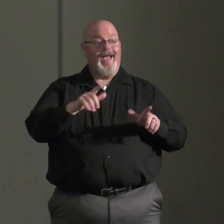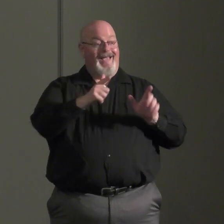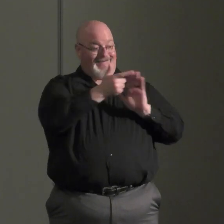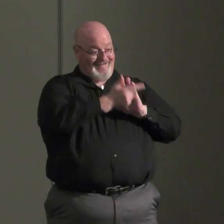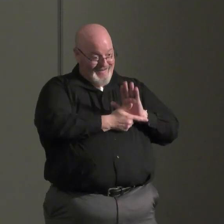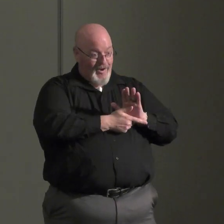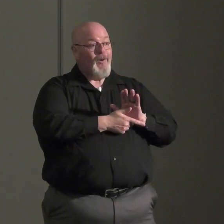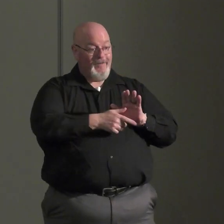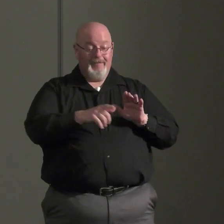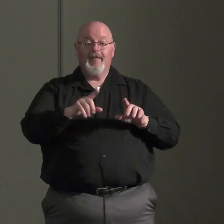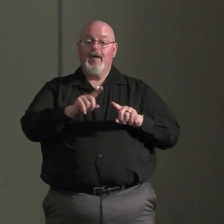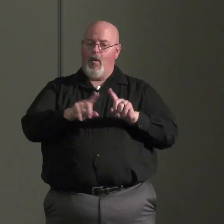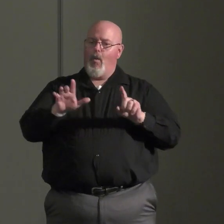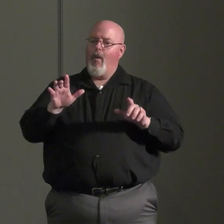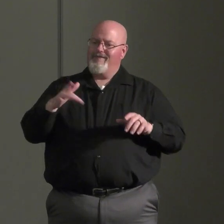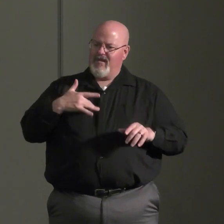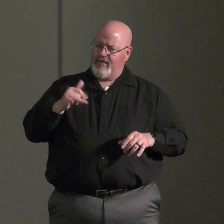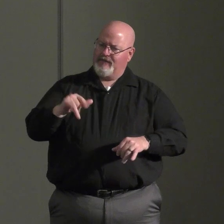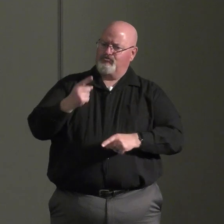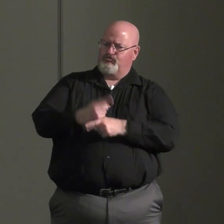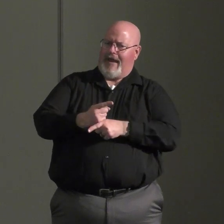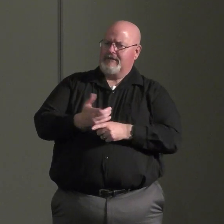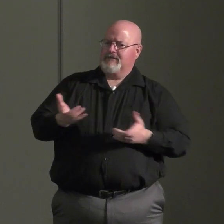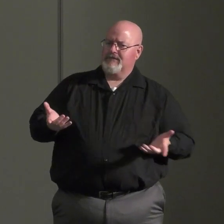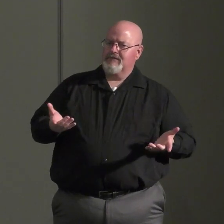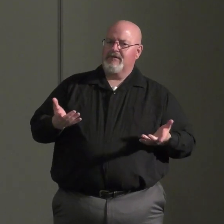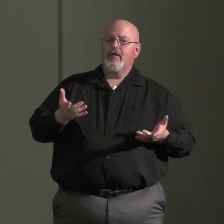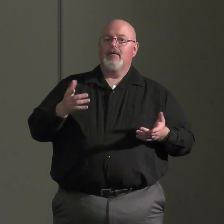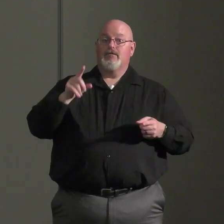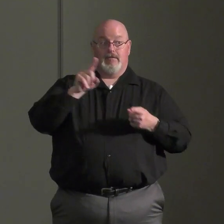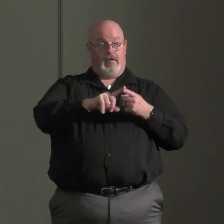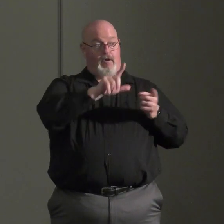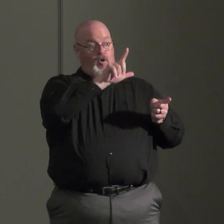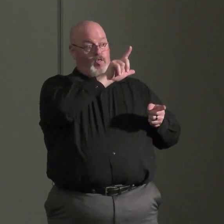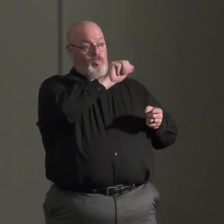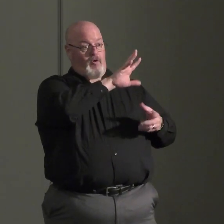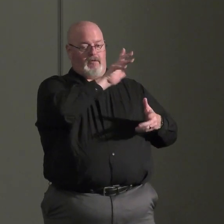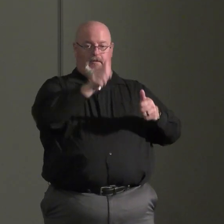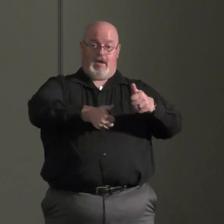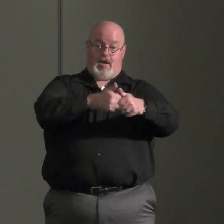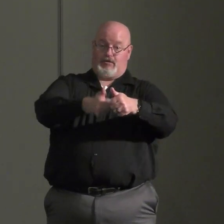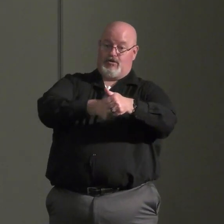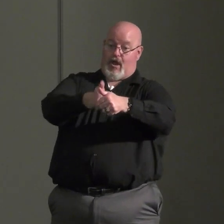but sort of what feels like it is right for us. Until the law catches up we are creating our own